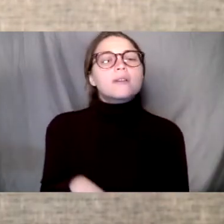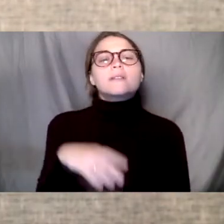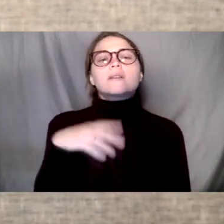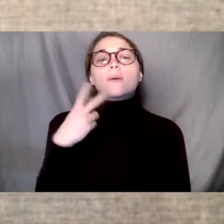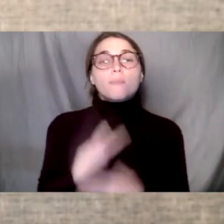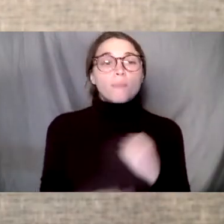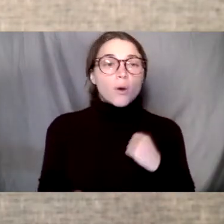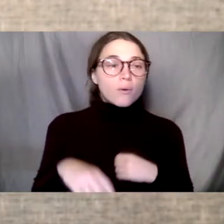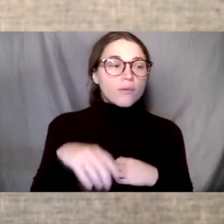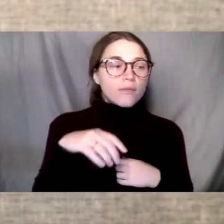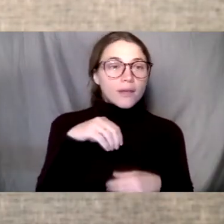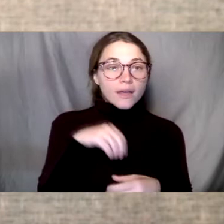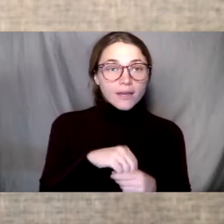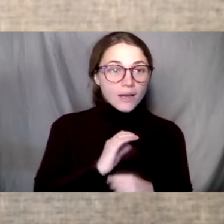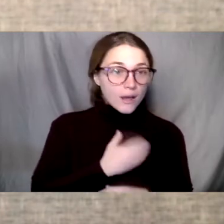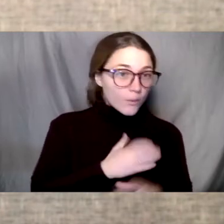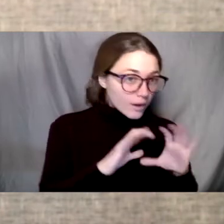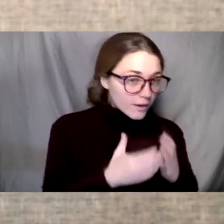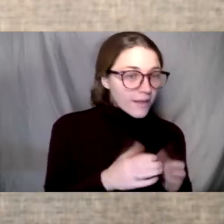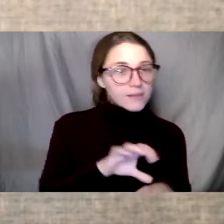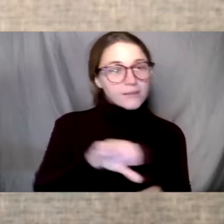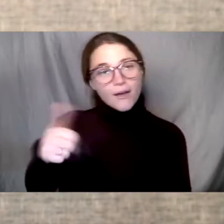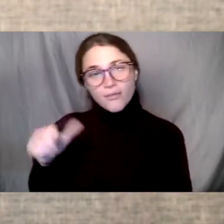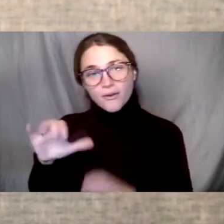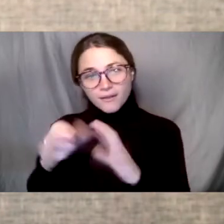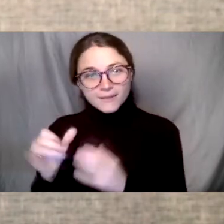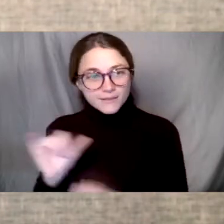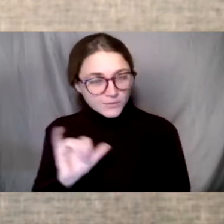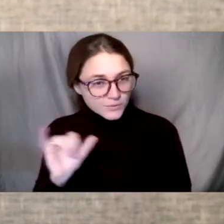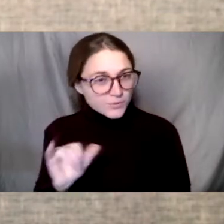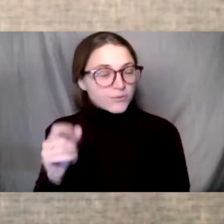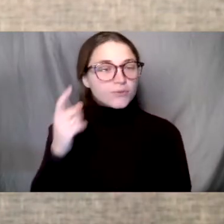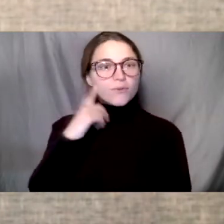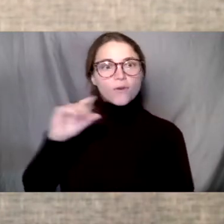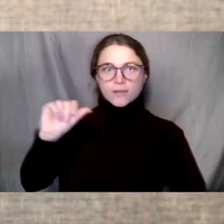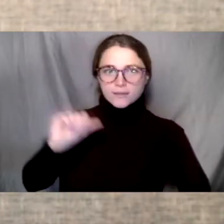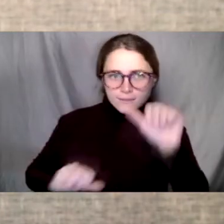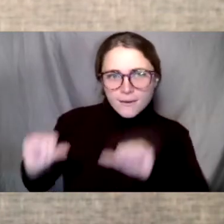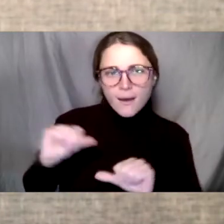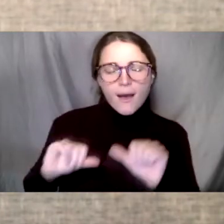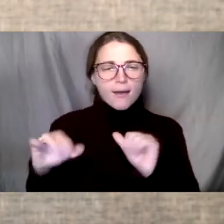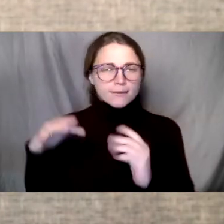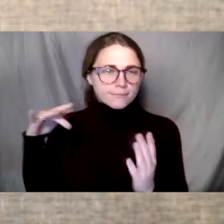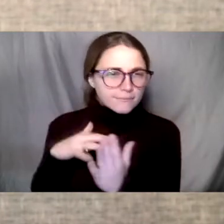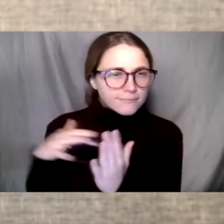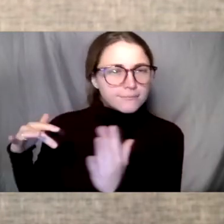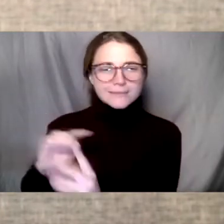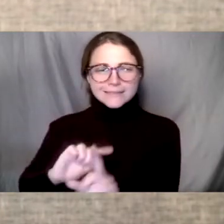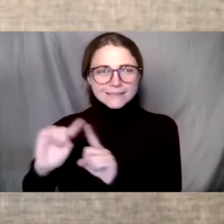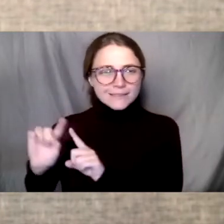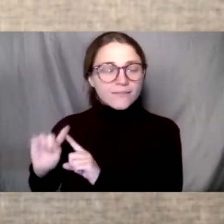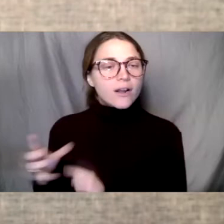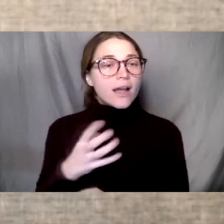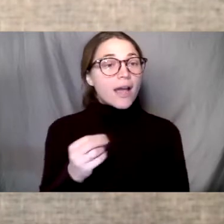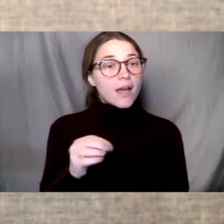from coding clubs and classes to students studying space exploration and the planets our podcast team